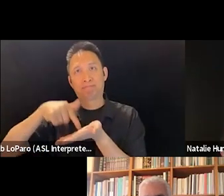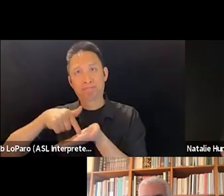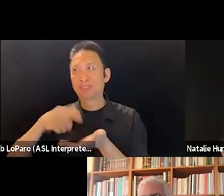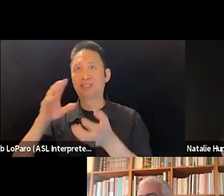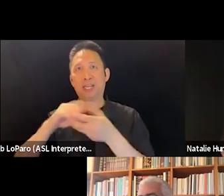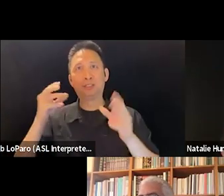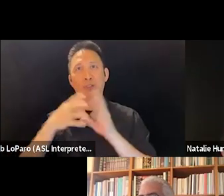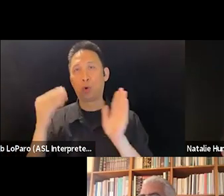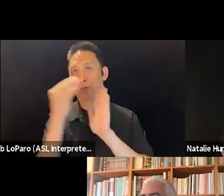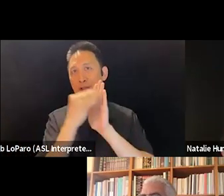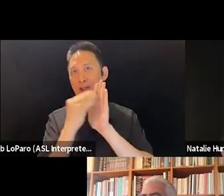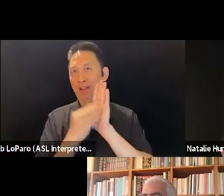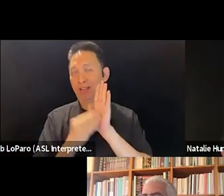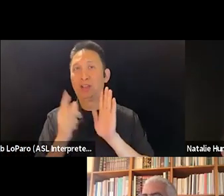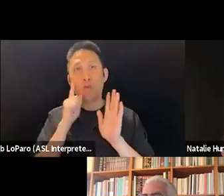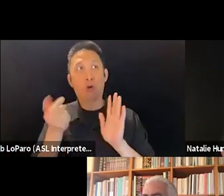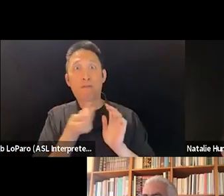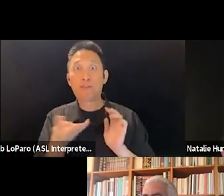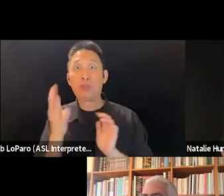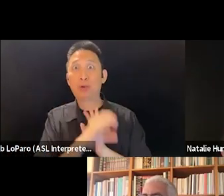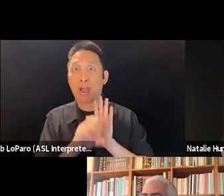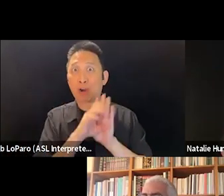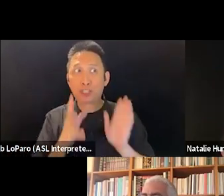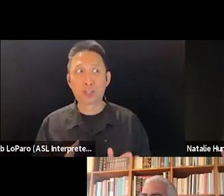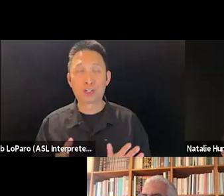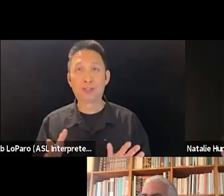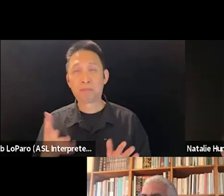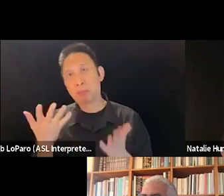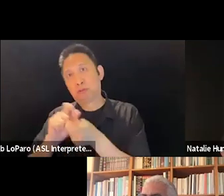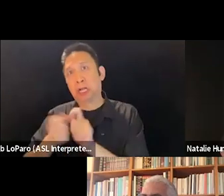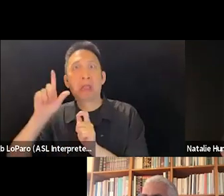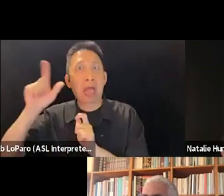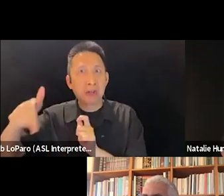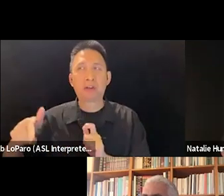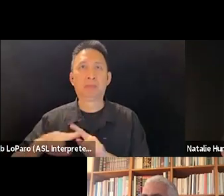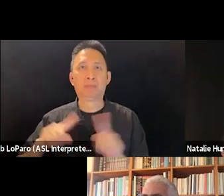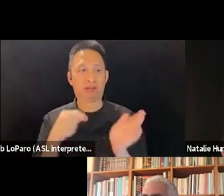of a few characters, even if you are going to change after that, we cannot understand it.